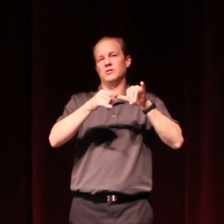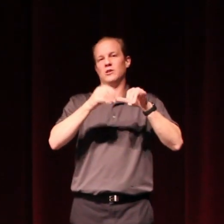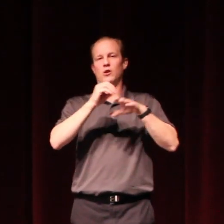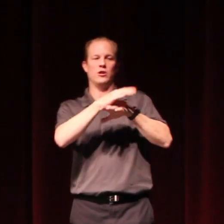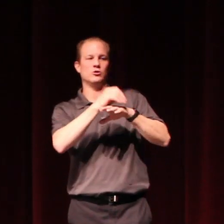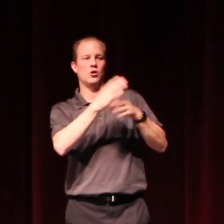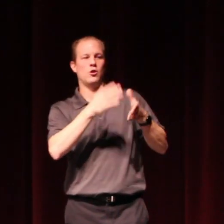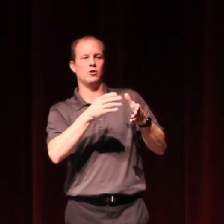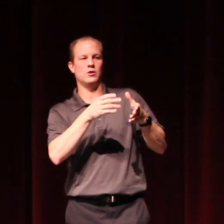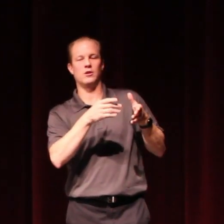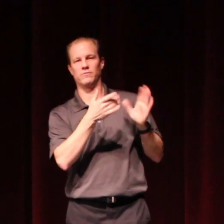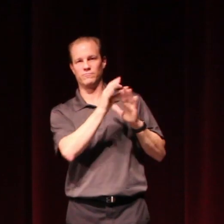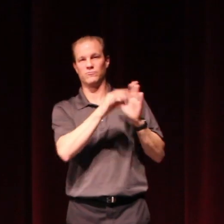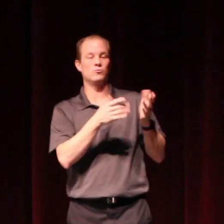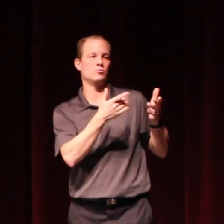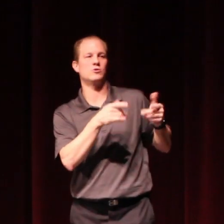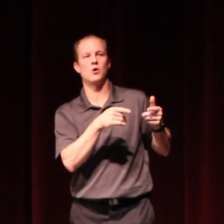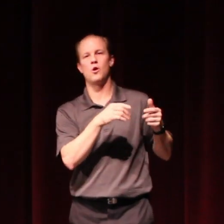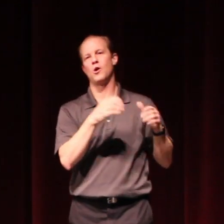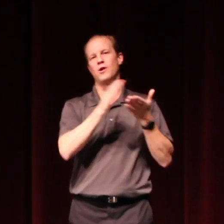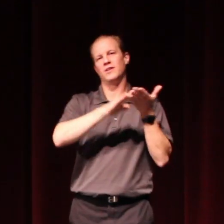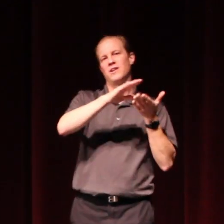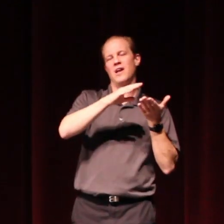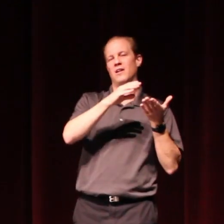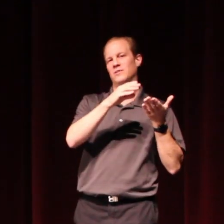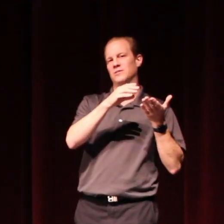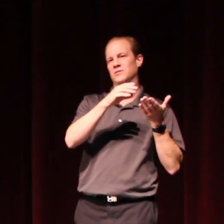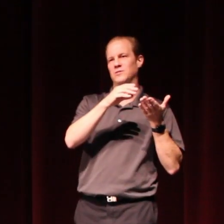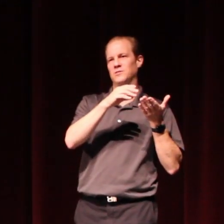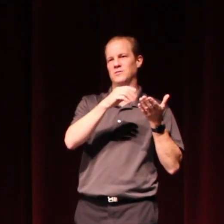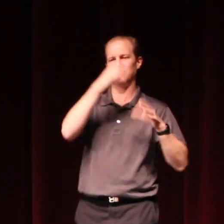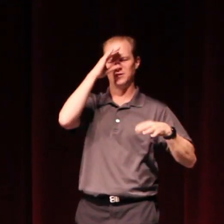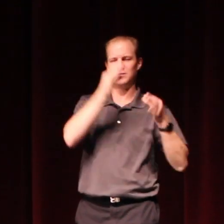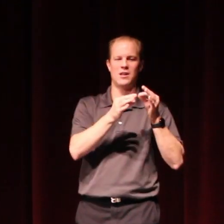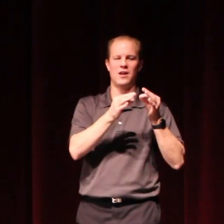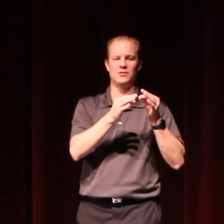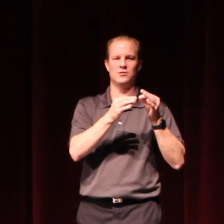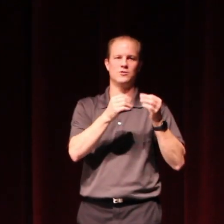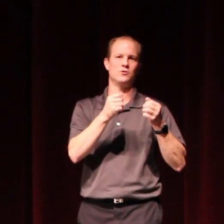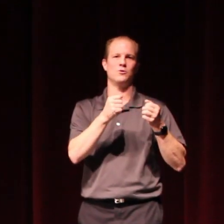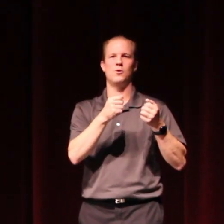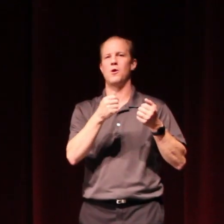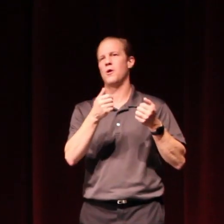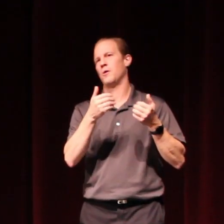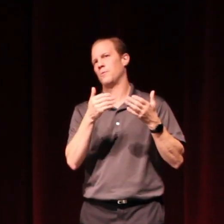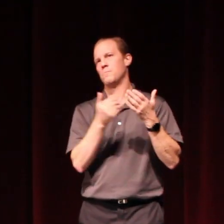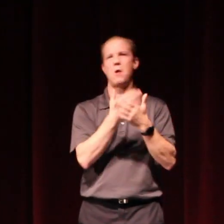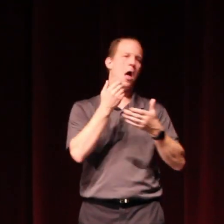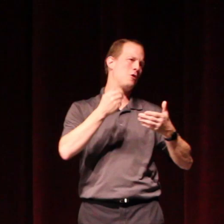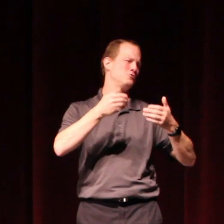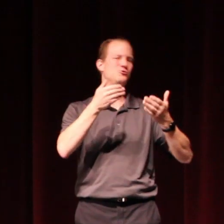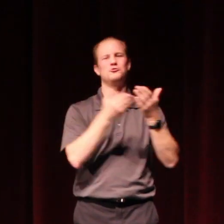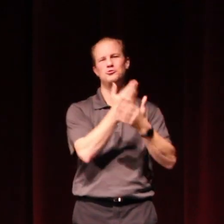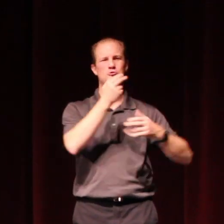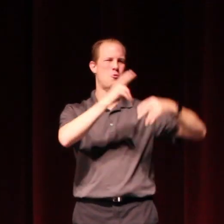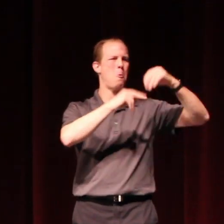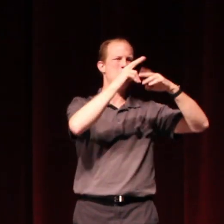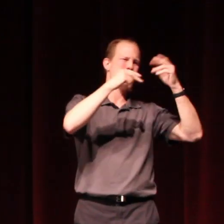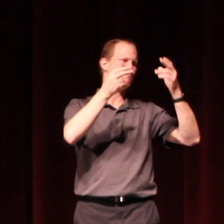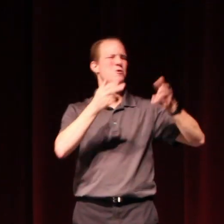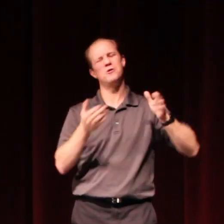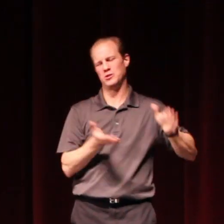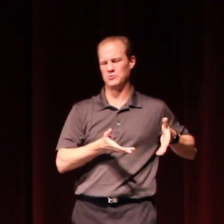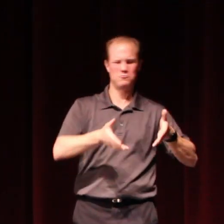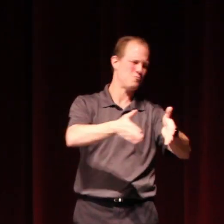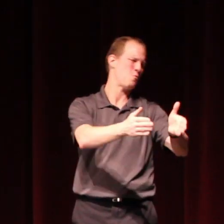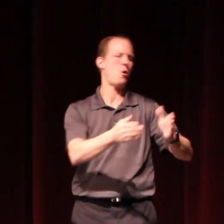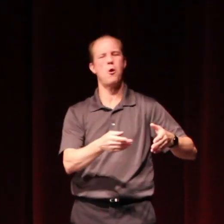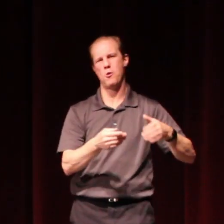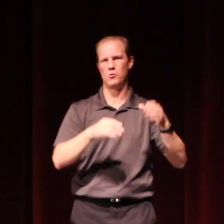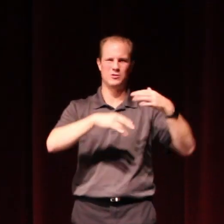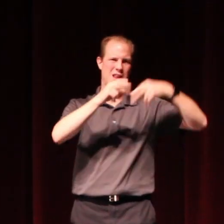go four year with all the requisite dormitories, roads, infrastructure, everything. Okay. Well I'm